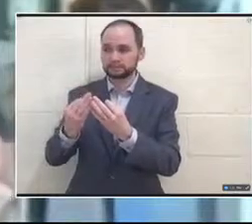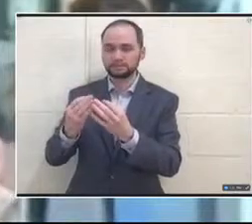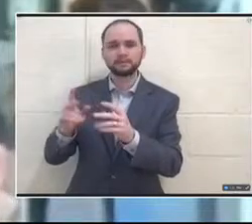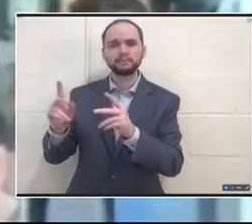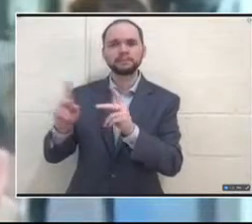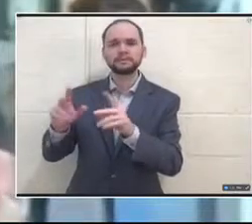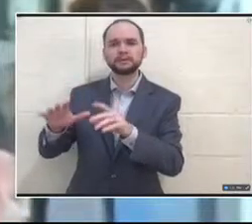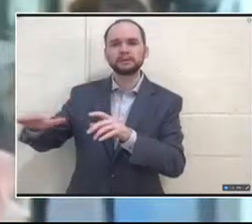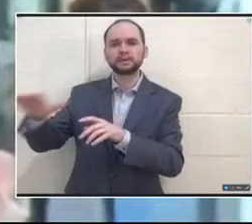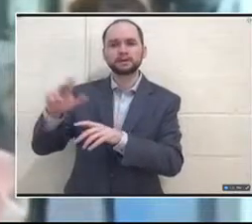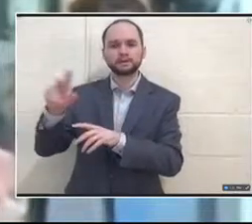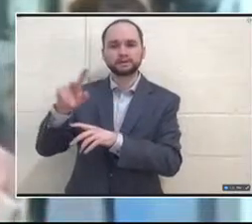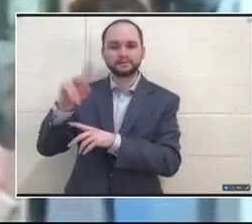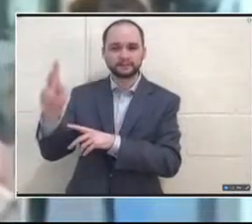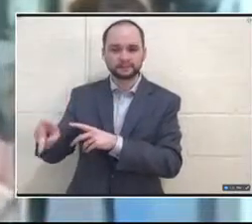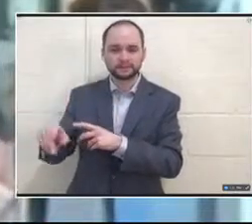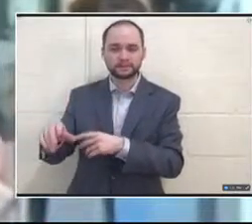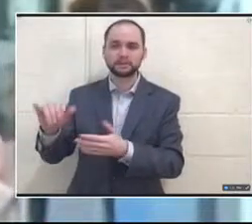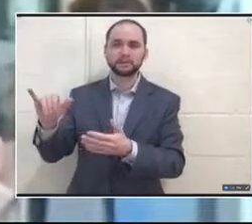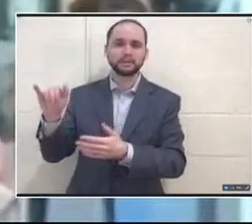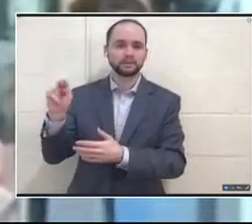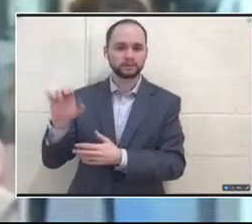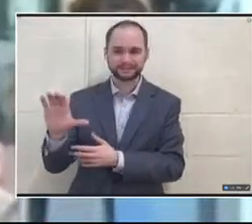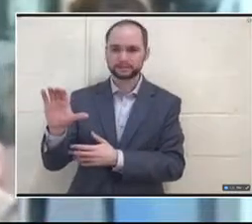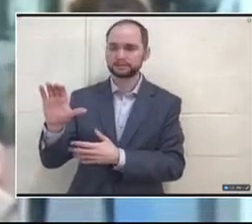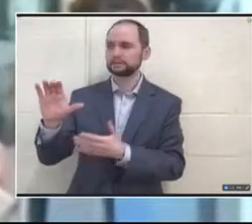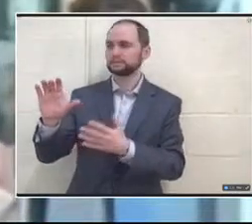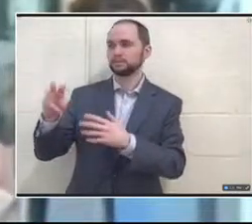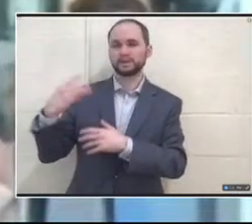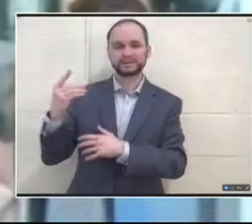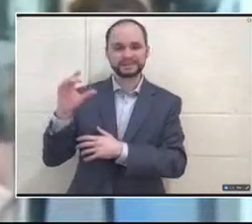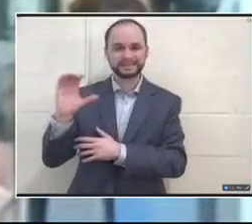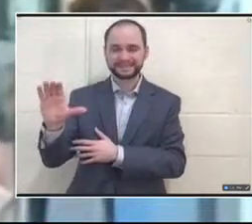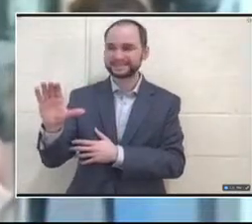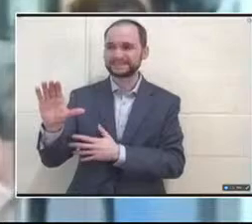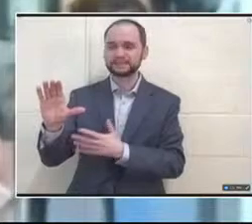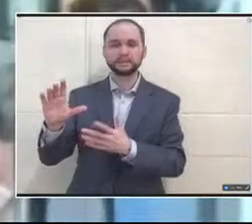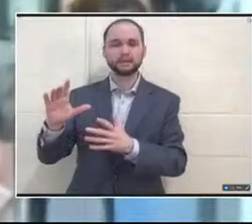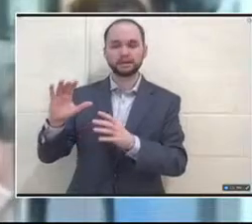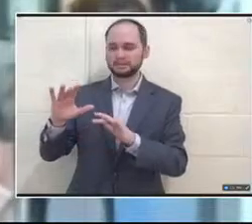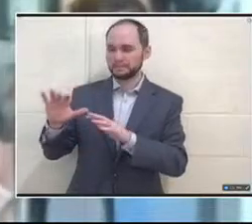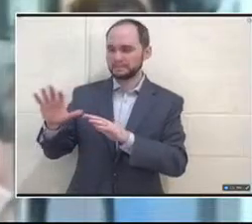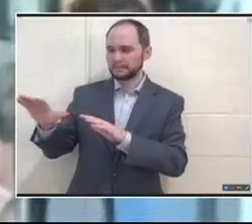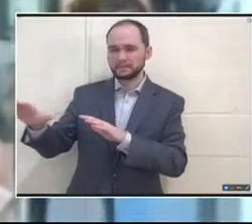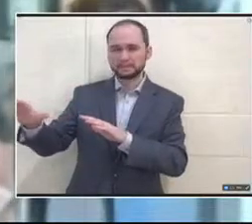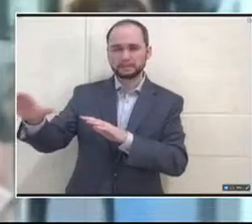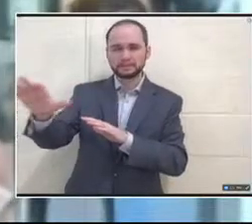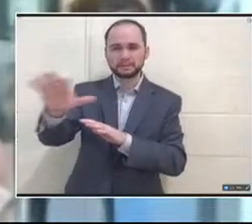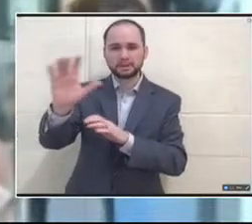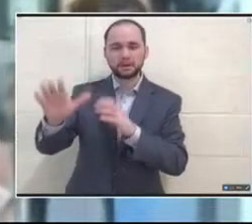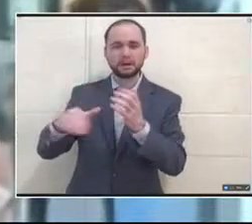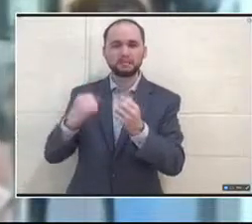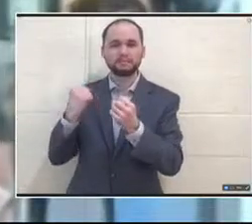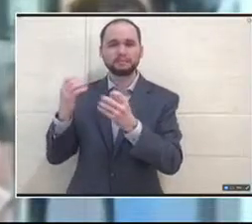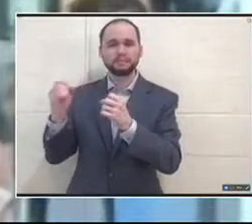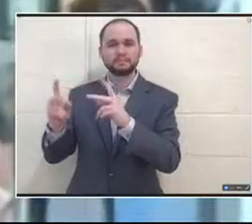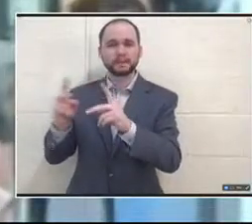Washington, D.C. and those who had adopted me through my sorority as I was made honorary